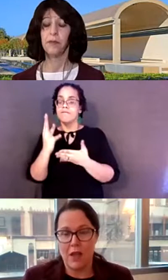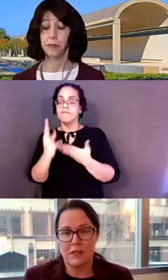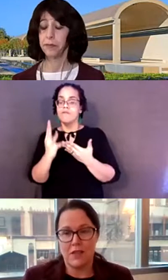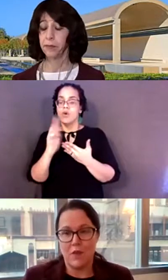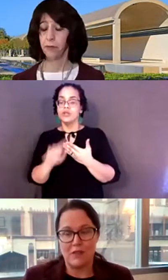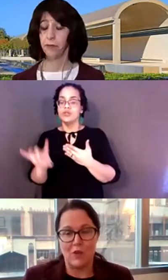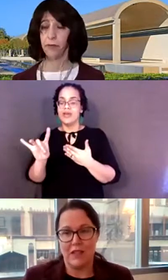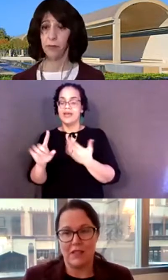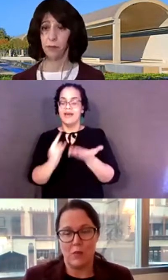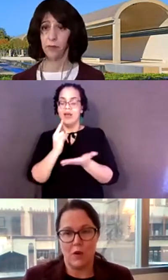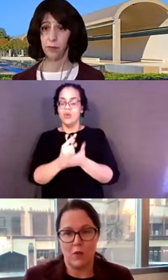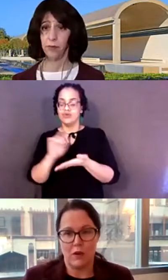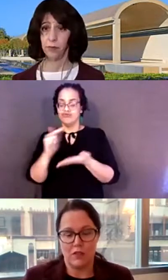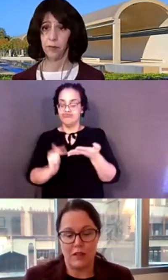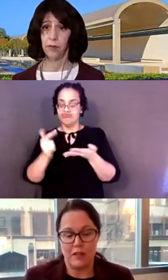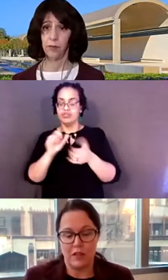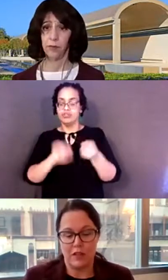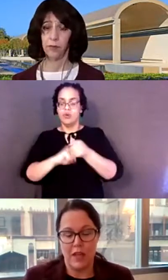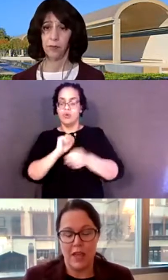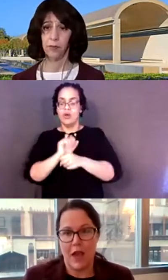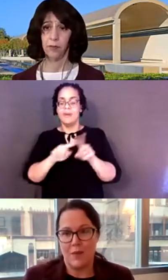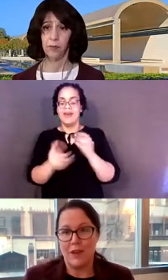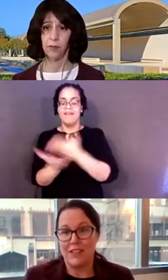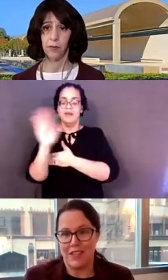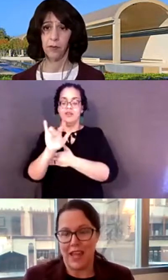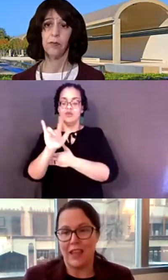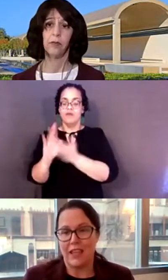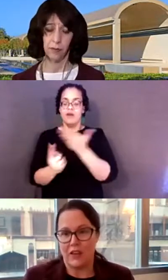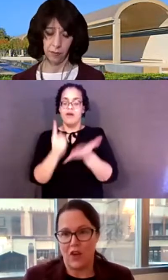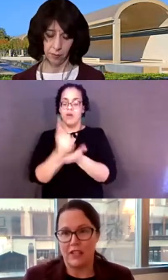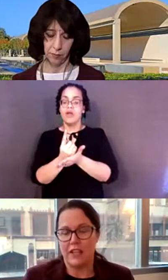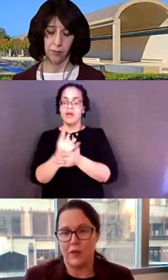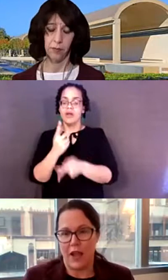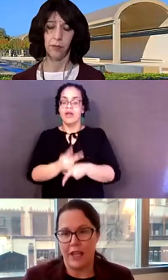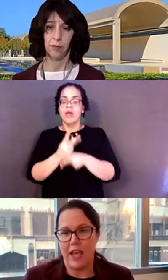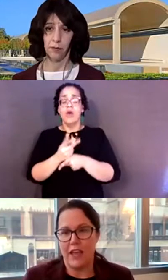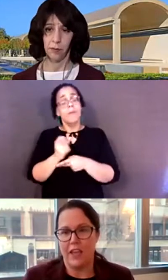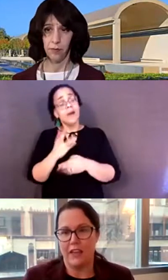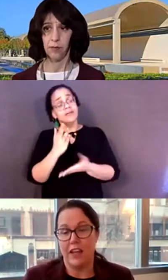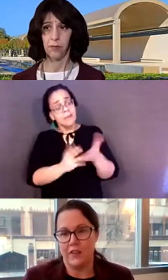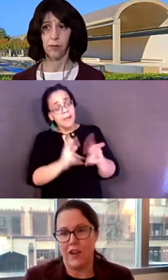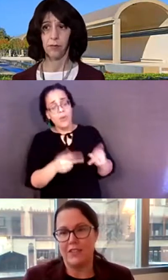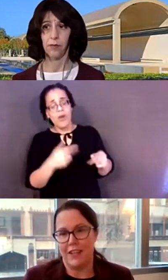Some folks only need support workers around certain um periods of the day like getting dressed and getting ready